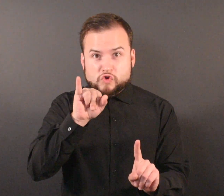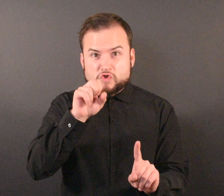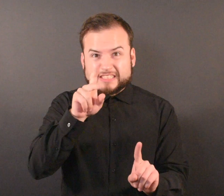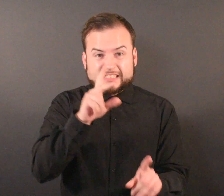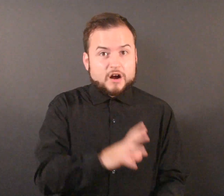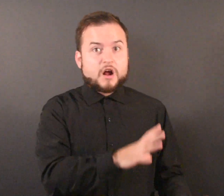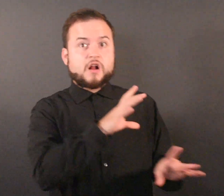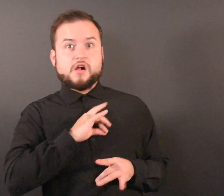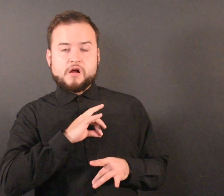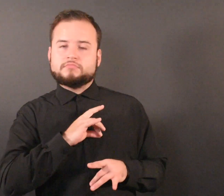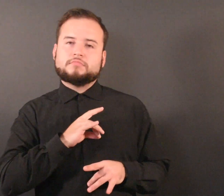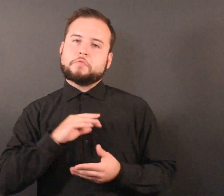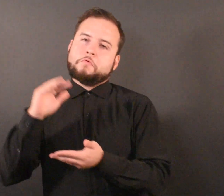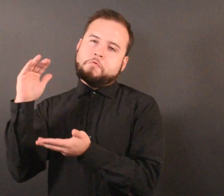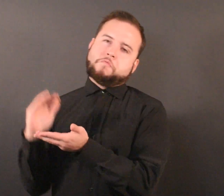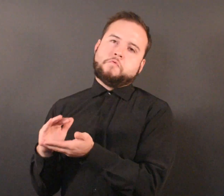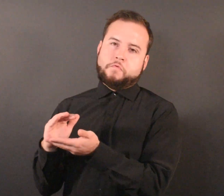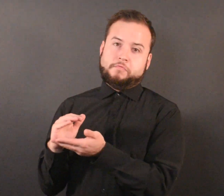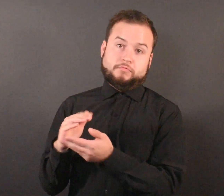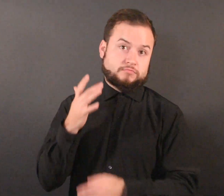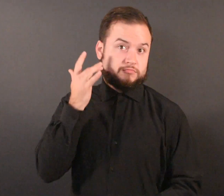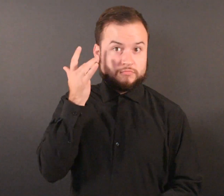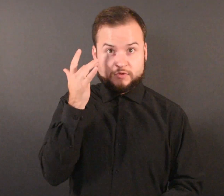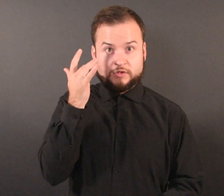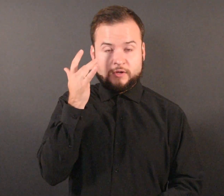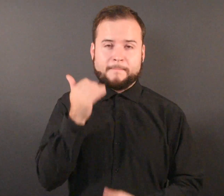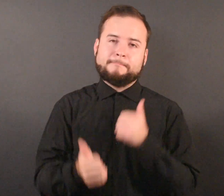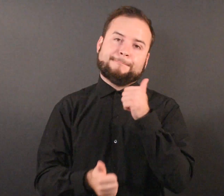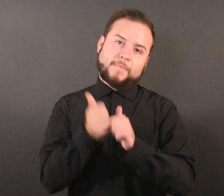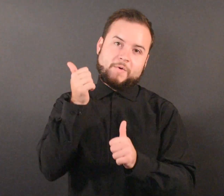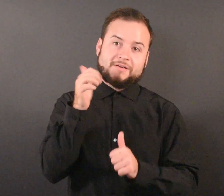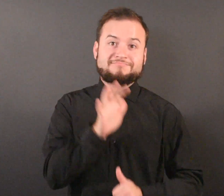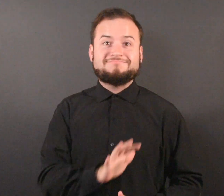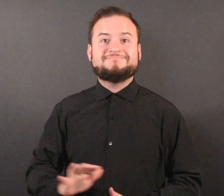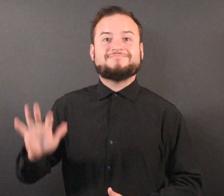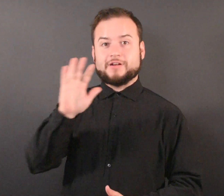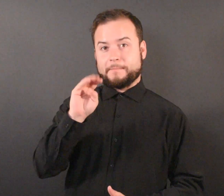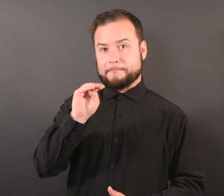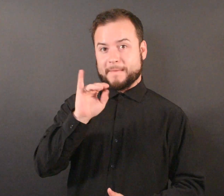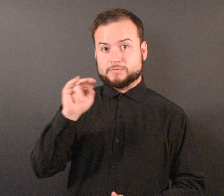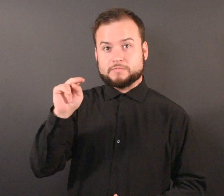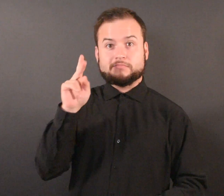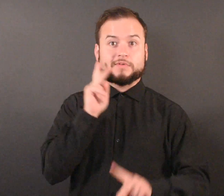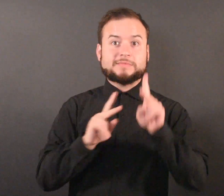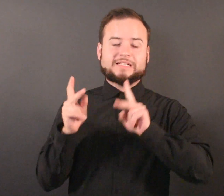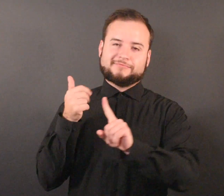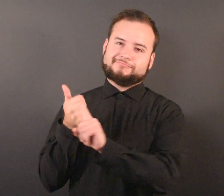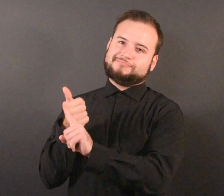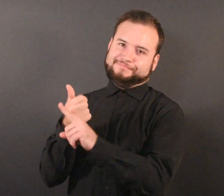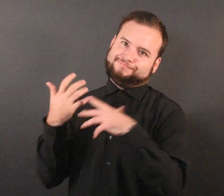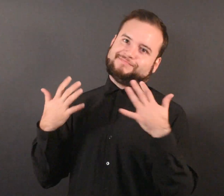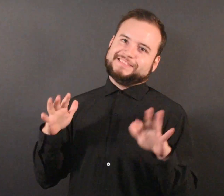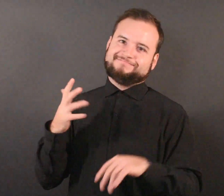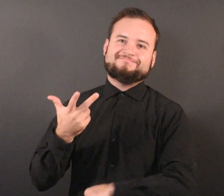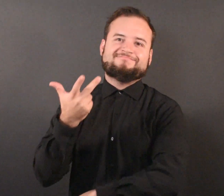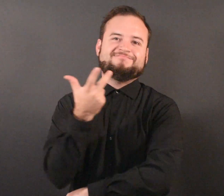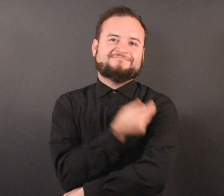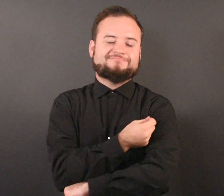are vaccinated for measles through routine immunizations required for school attendance.